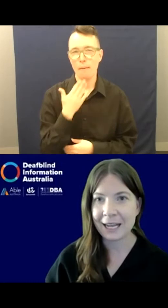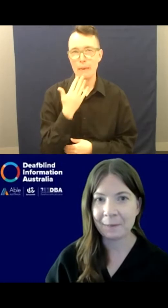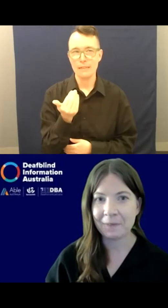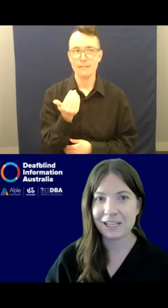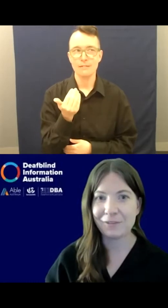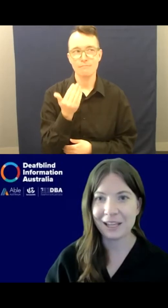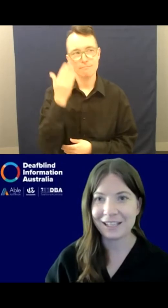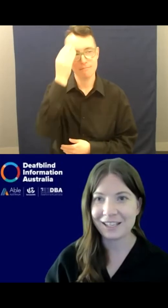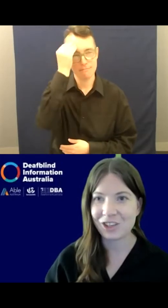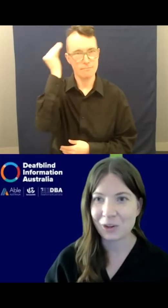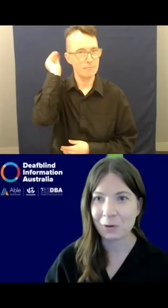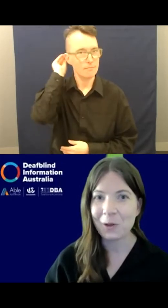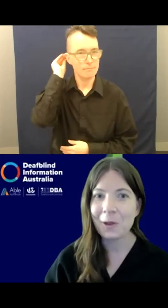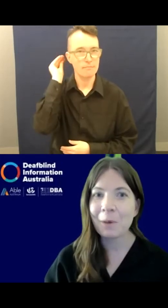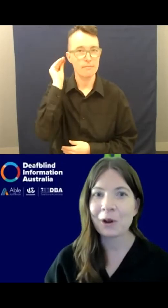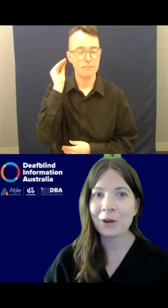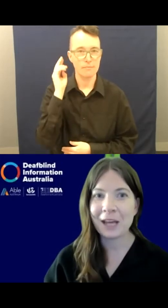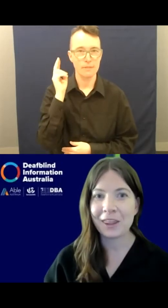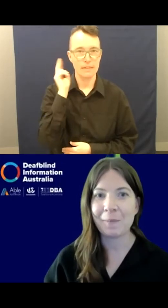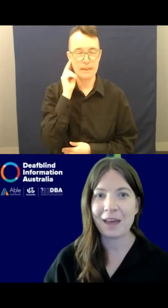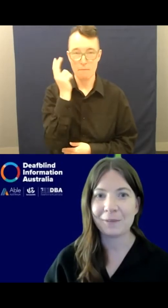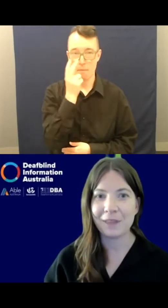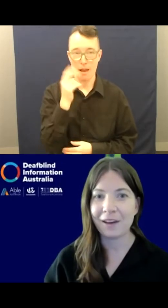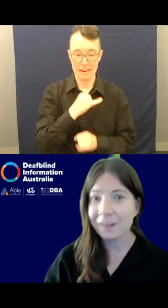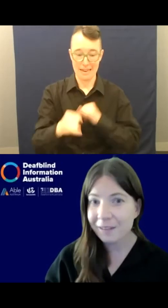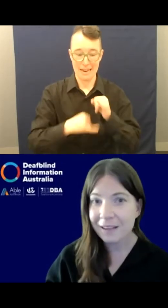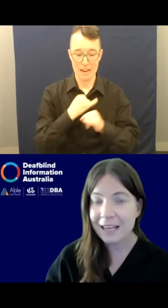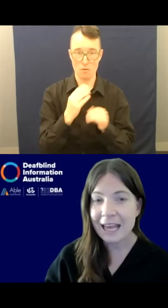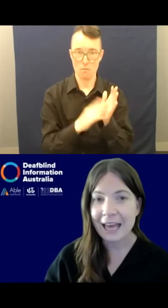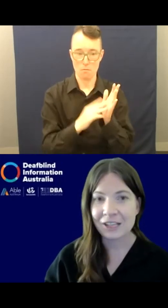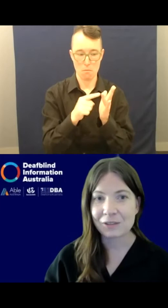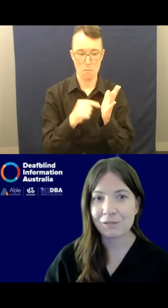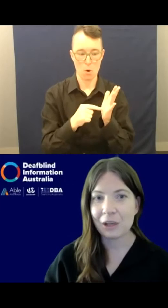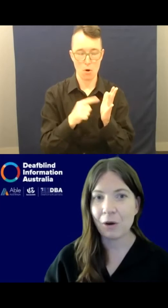the deafblind international motto, nothing about us without us, and just really holding